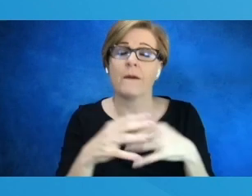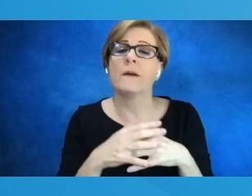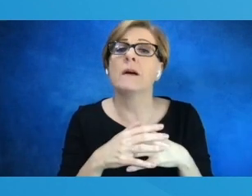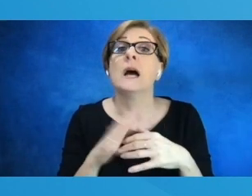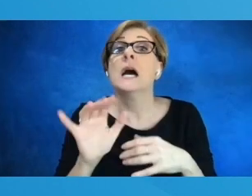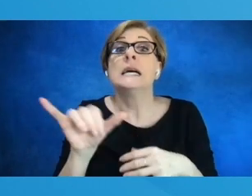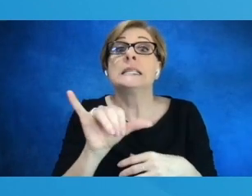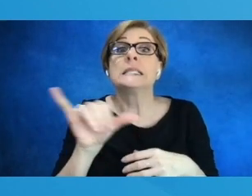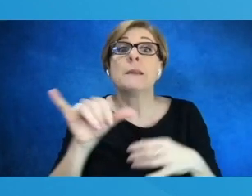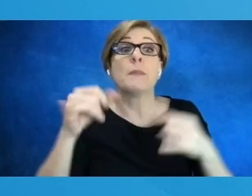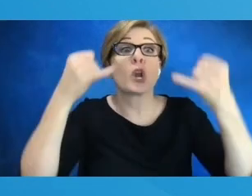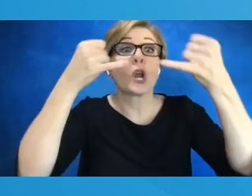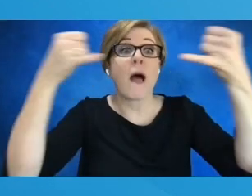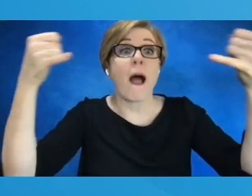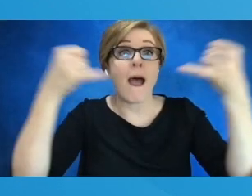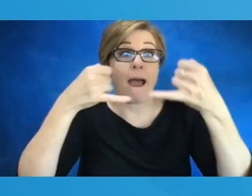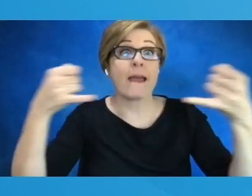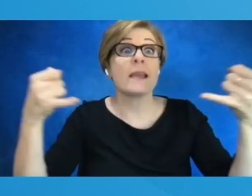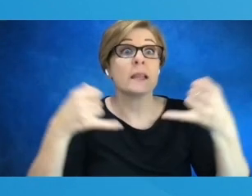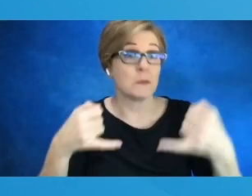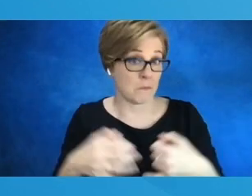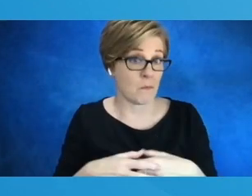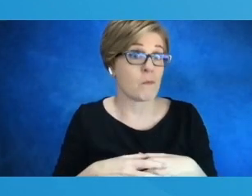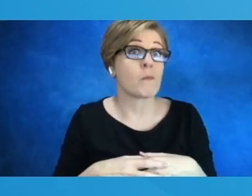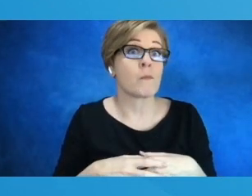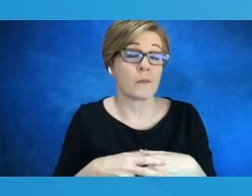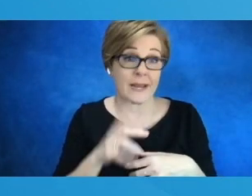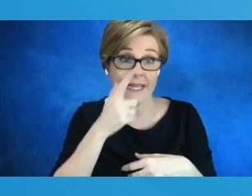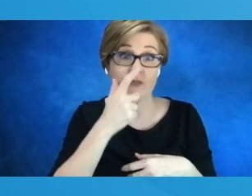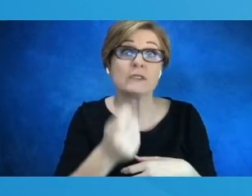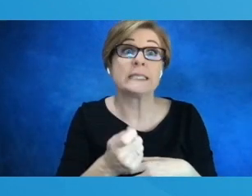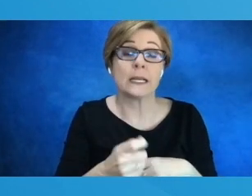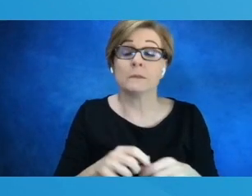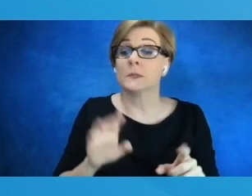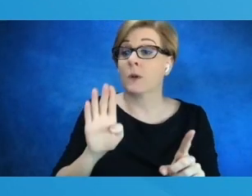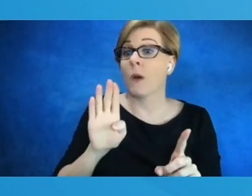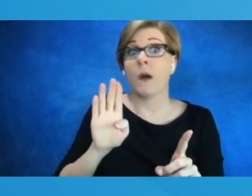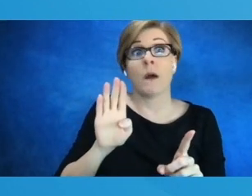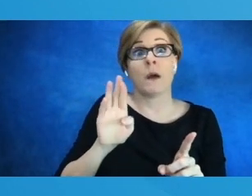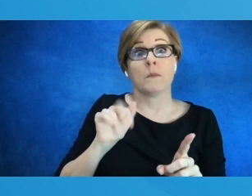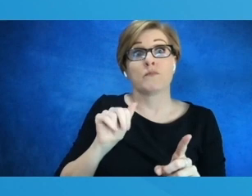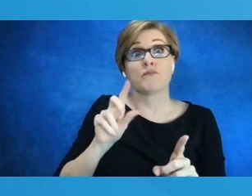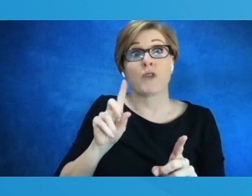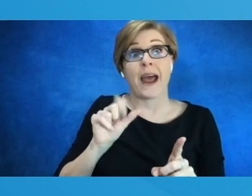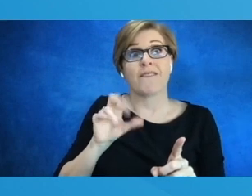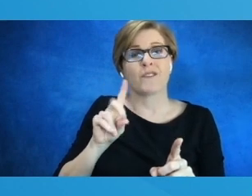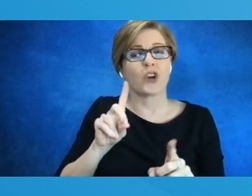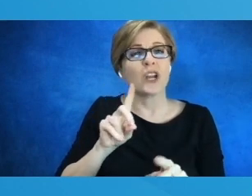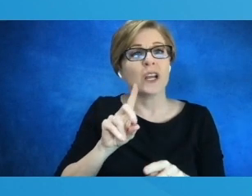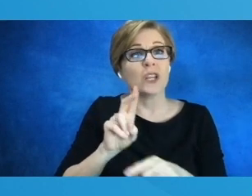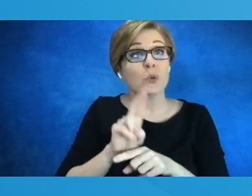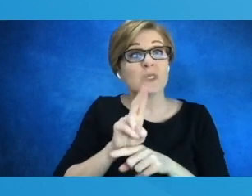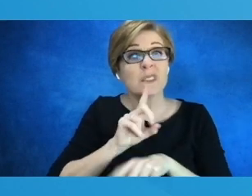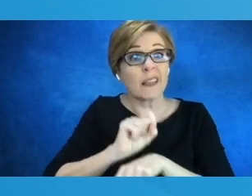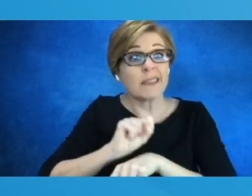That's interesting. So, even though Bradford's version uses literal lines, actual lines, there's still this feeling